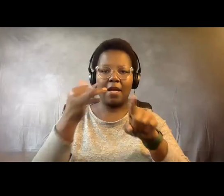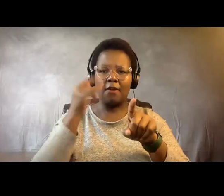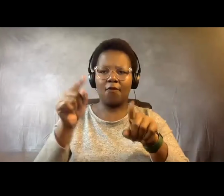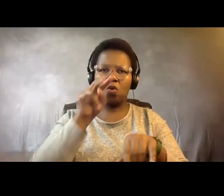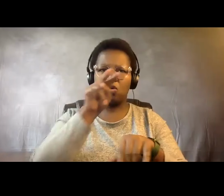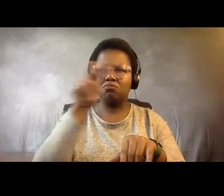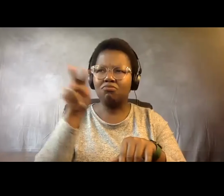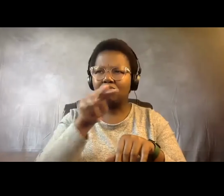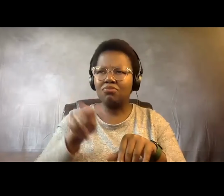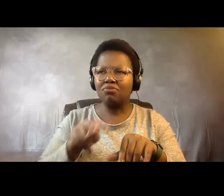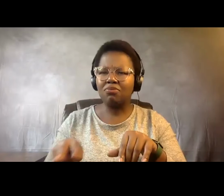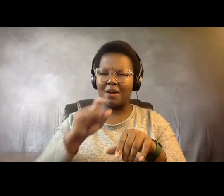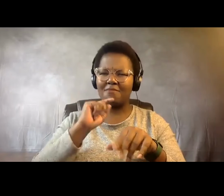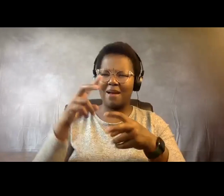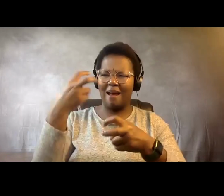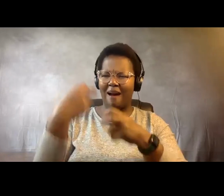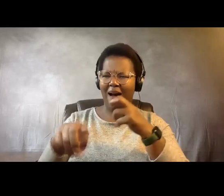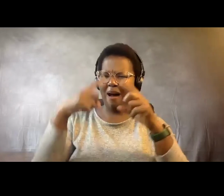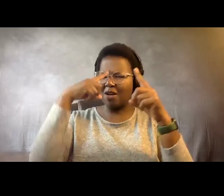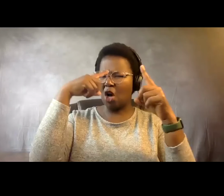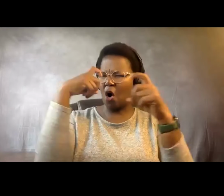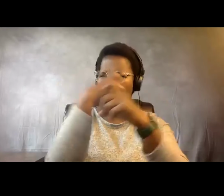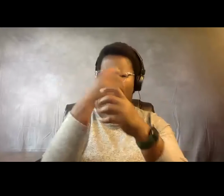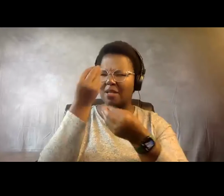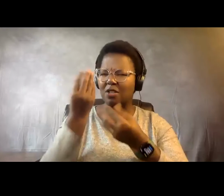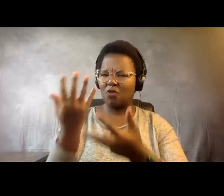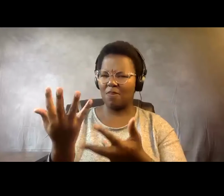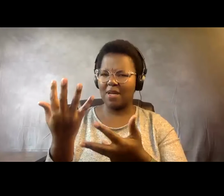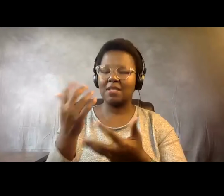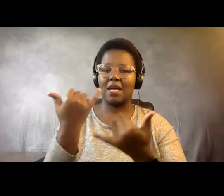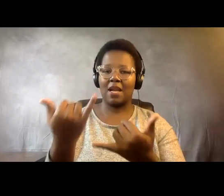business application - dashboard, things like that - with a lot of links, button interaction